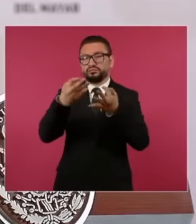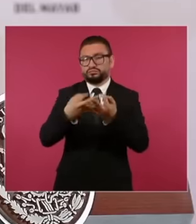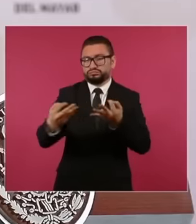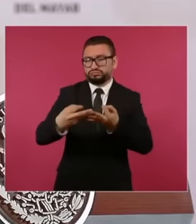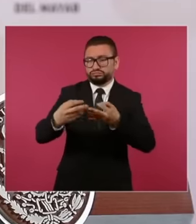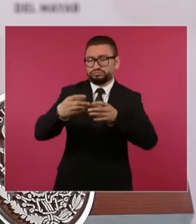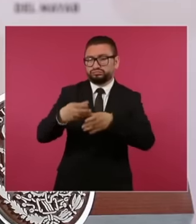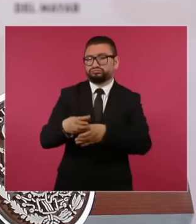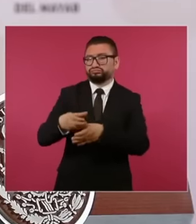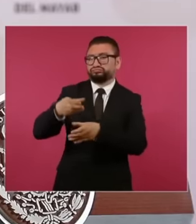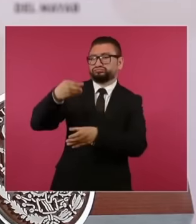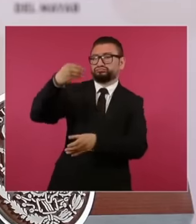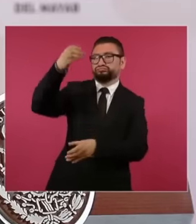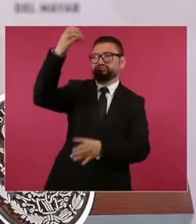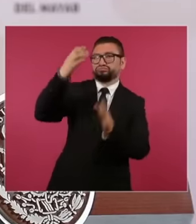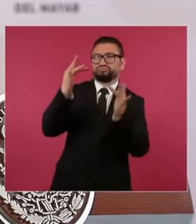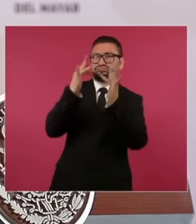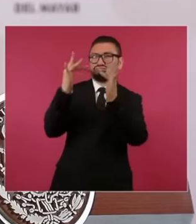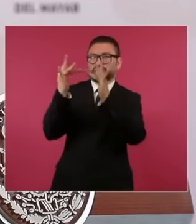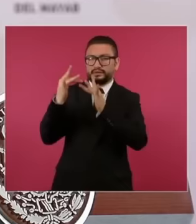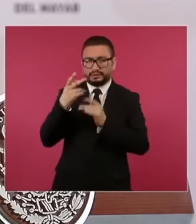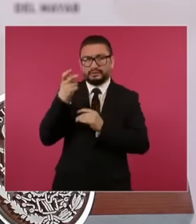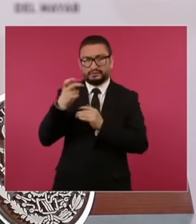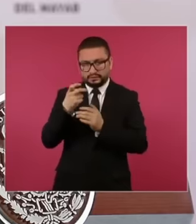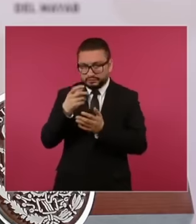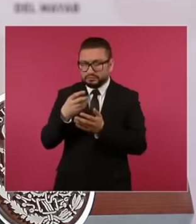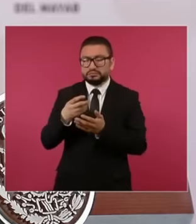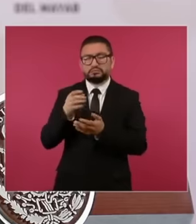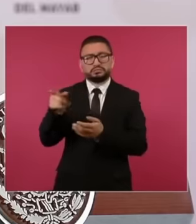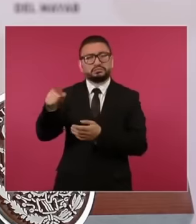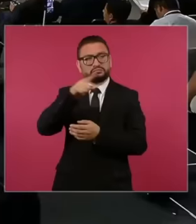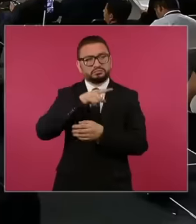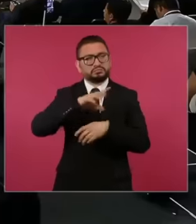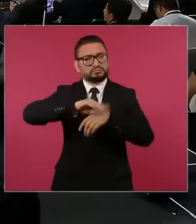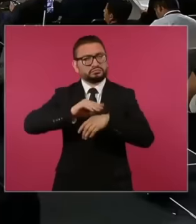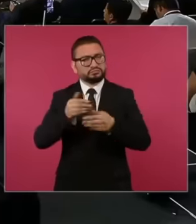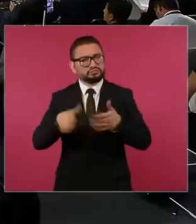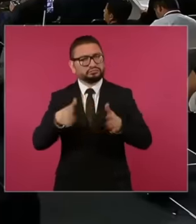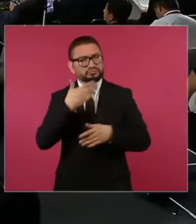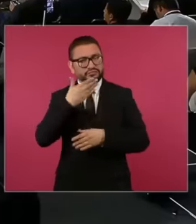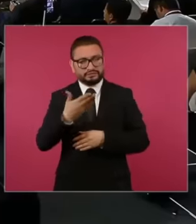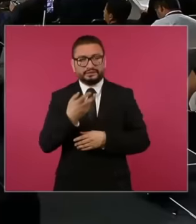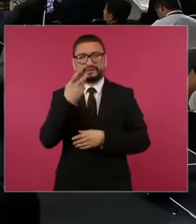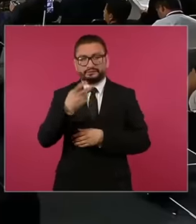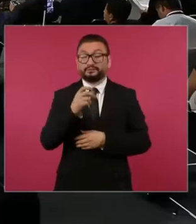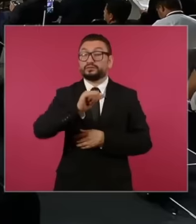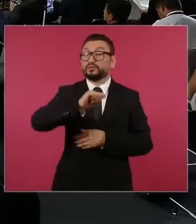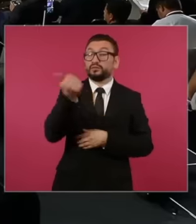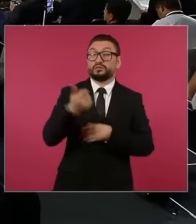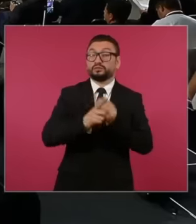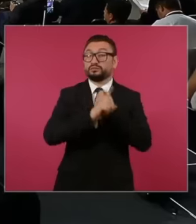of the towers and antennas, another of the challenges we face has to do with access